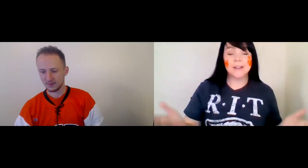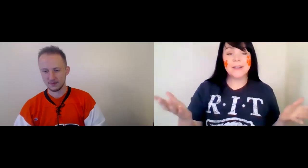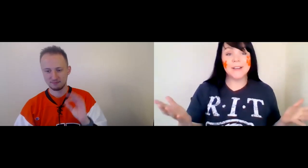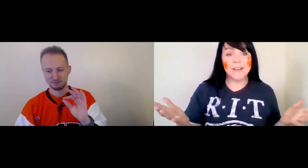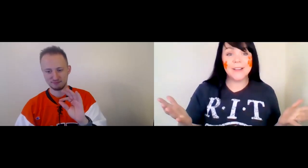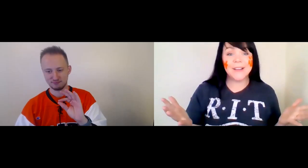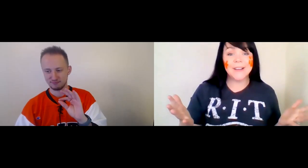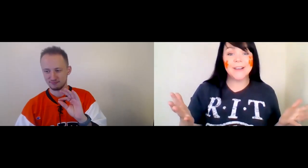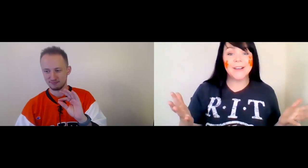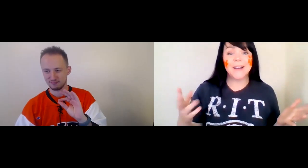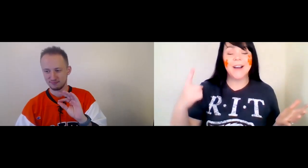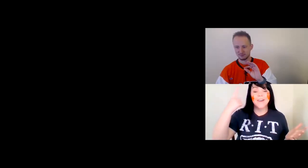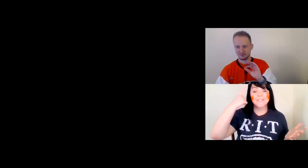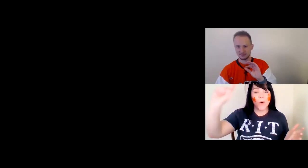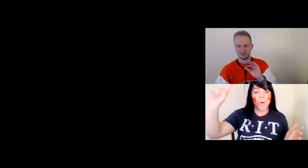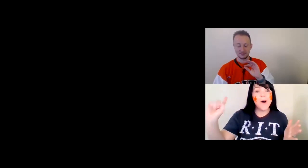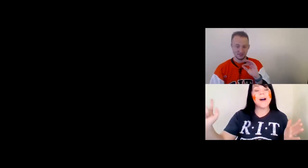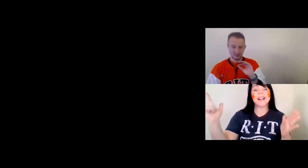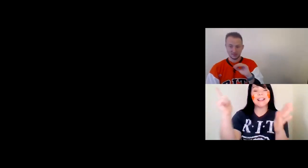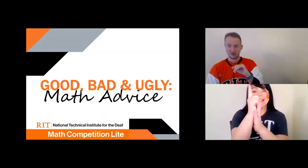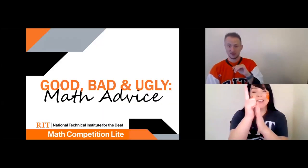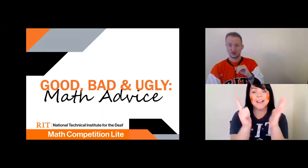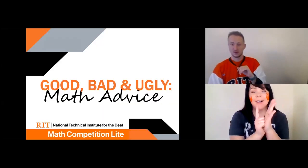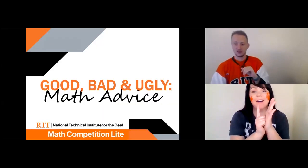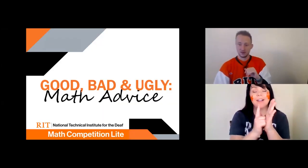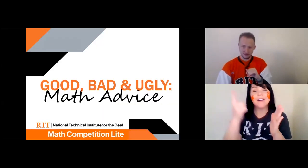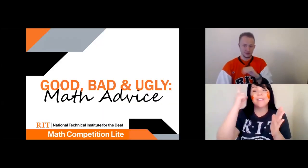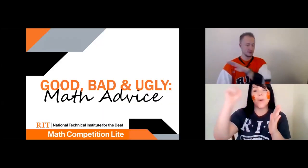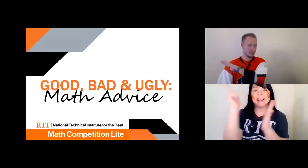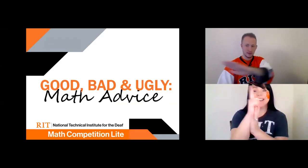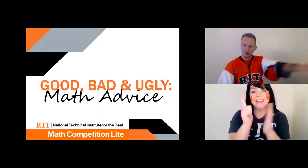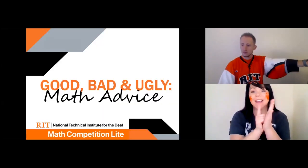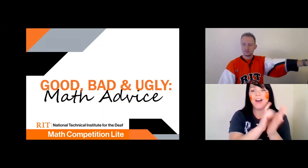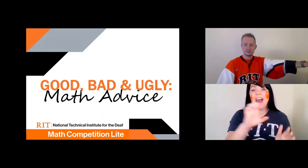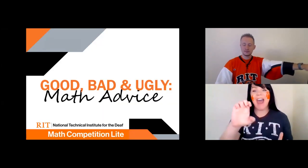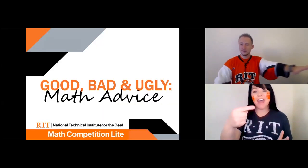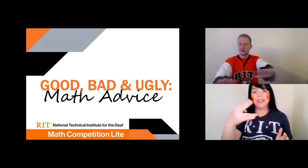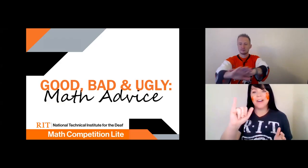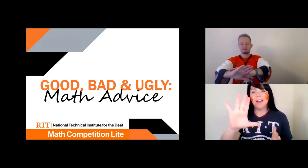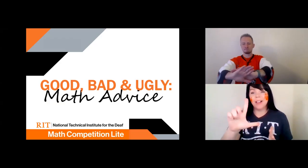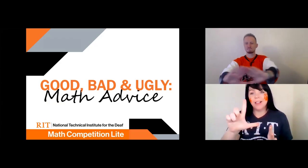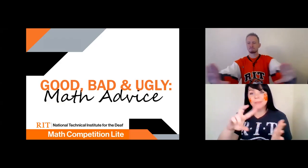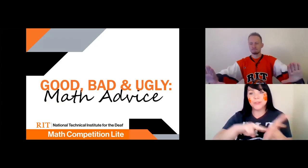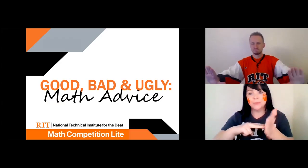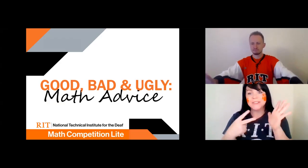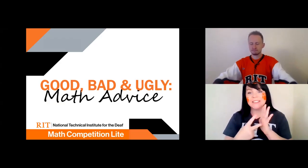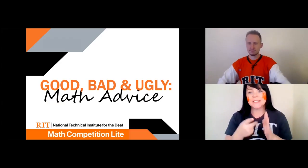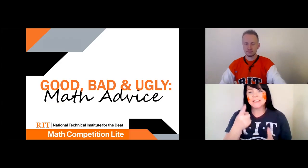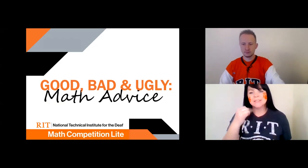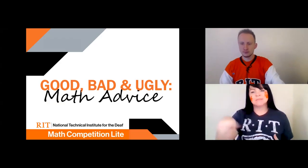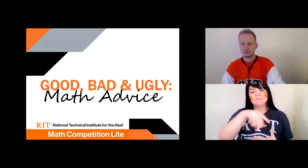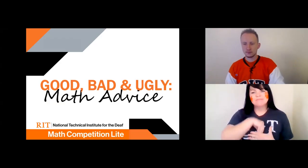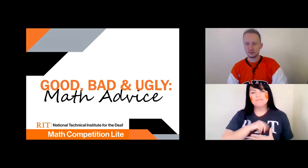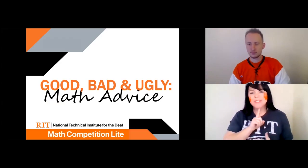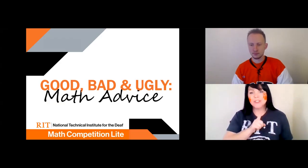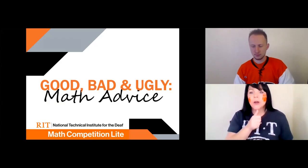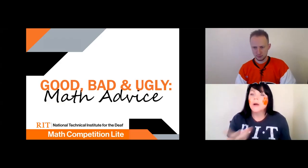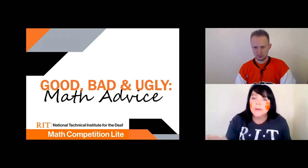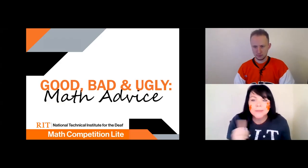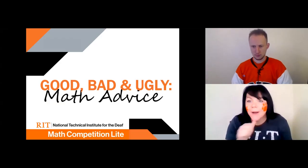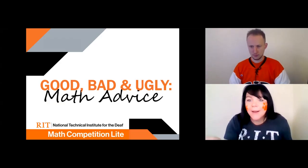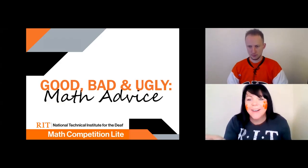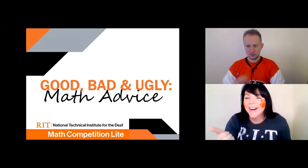Mich: For legal and ethical purposes, if any of you are not sure if that was true advice, it was not! Matt: No, no, no.